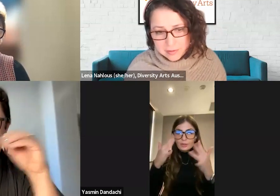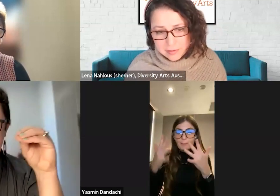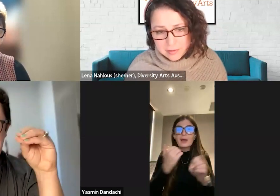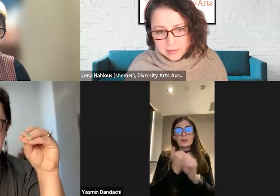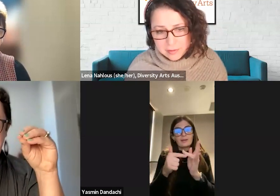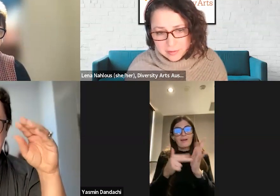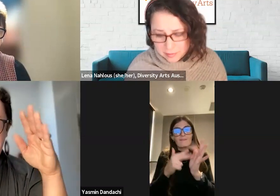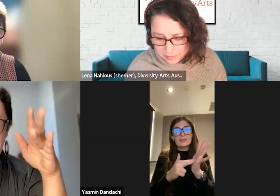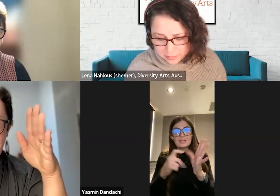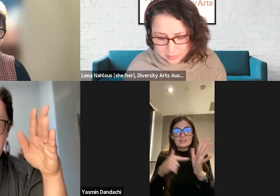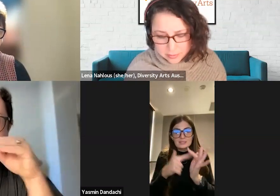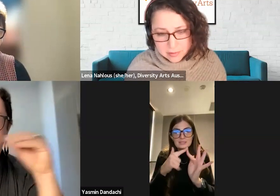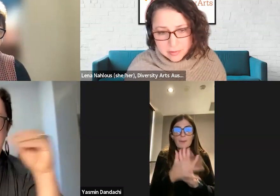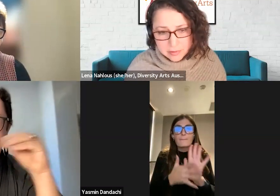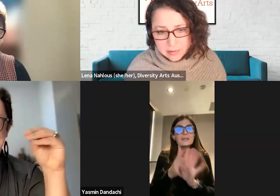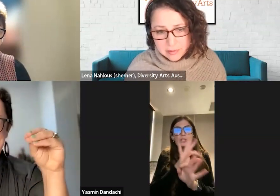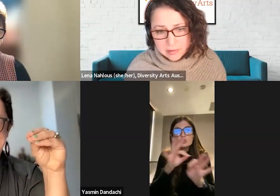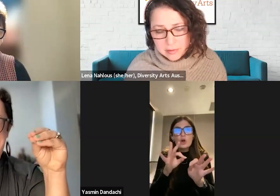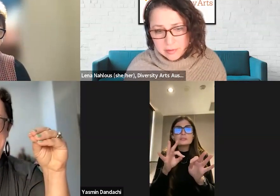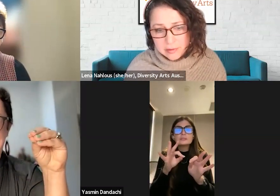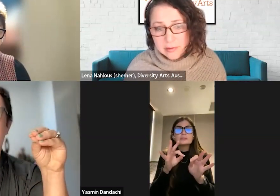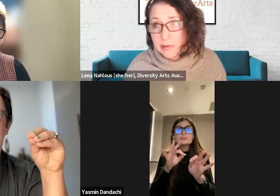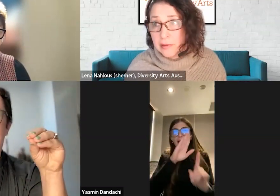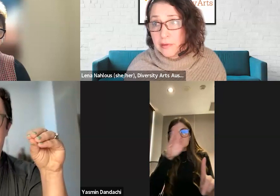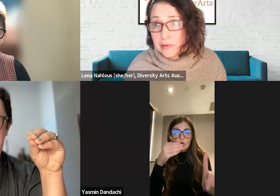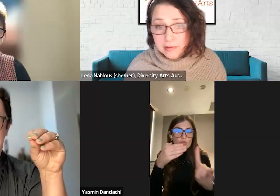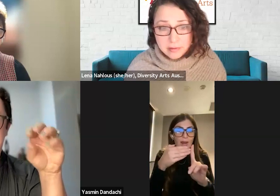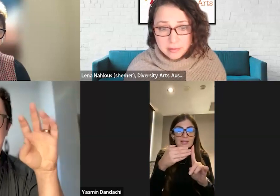not being a direct correlation with our boards but governance